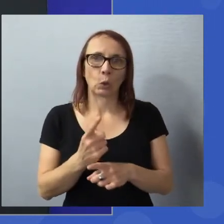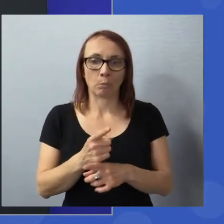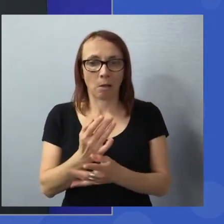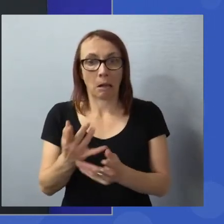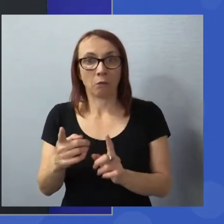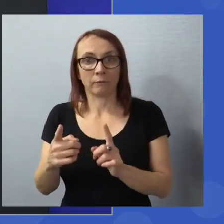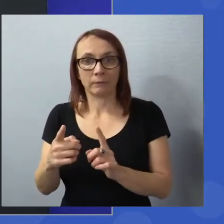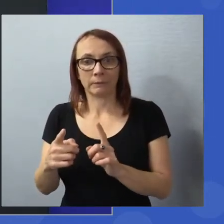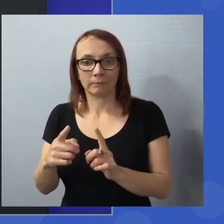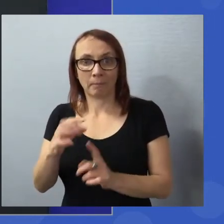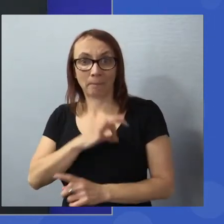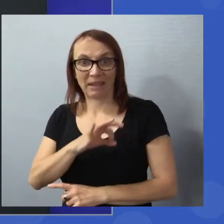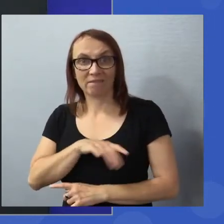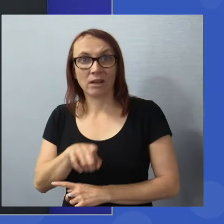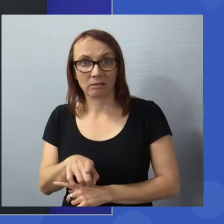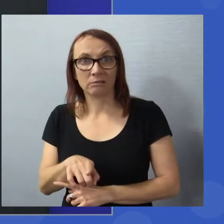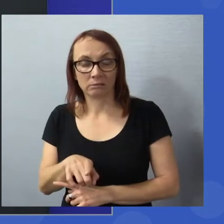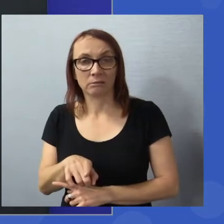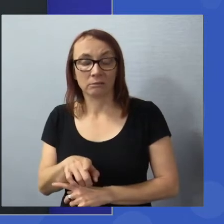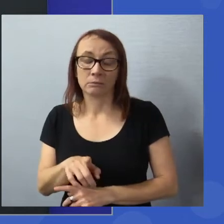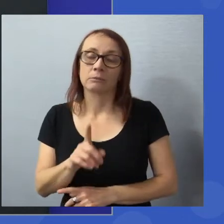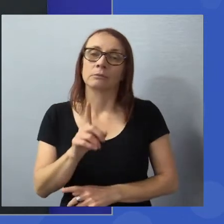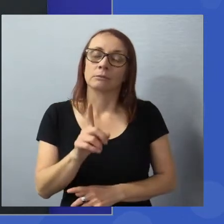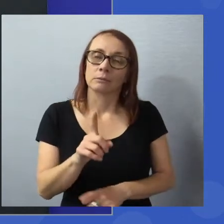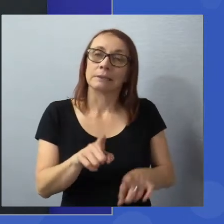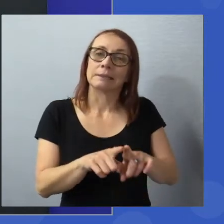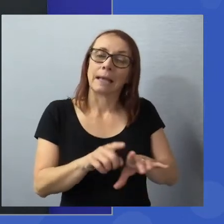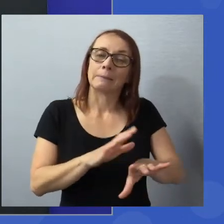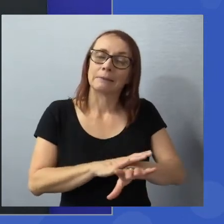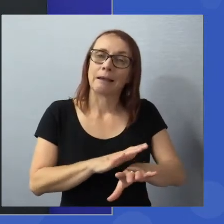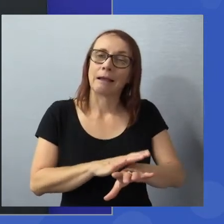I think those are pretty clear at the same time again there are downsides to